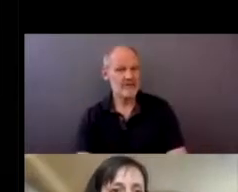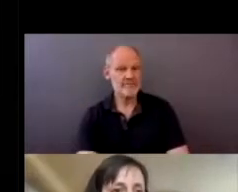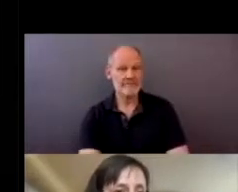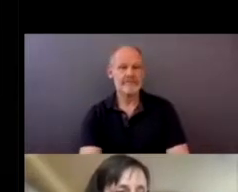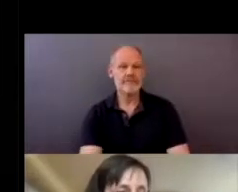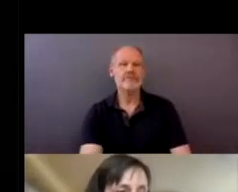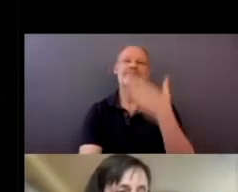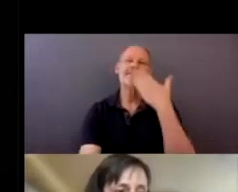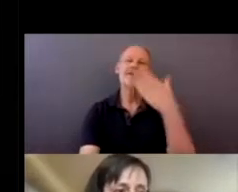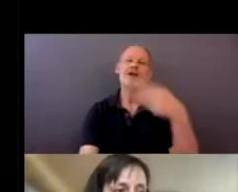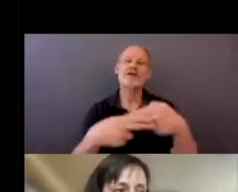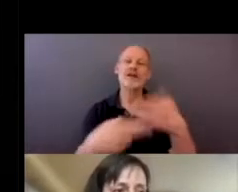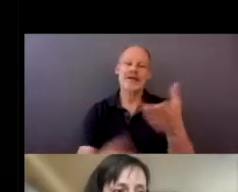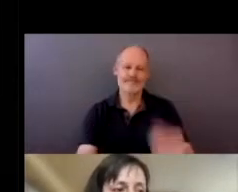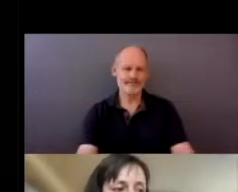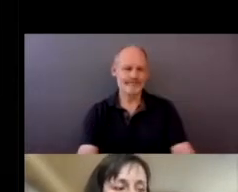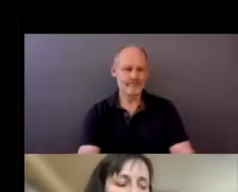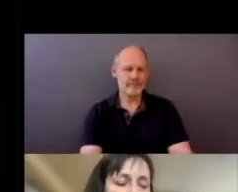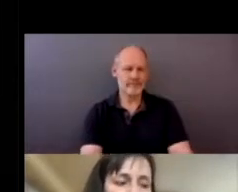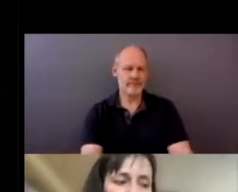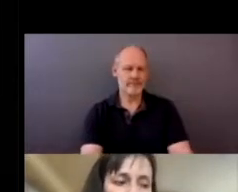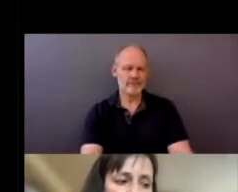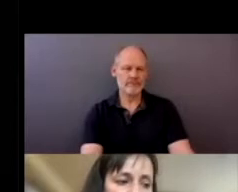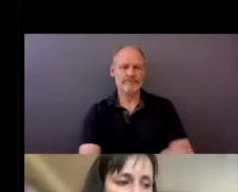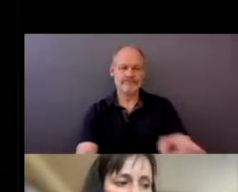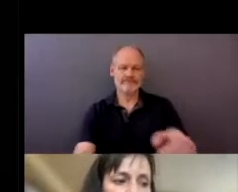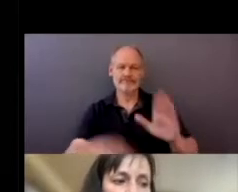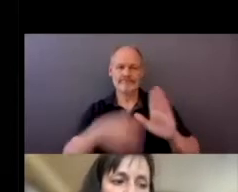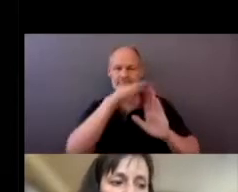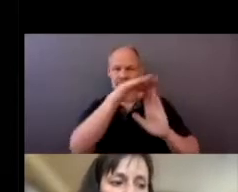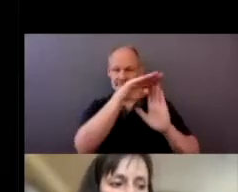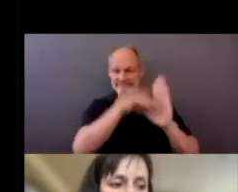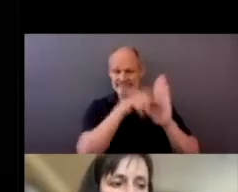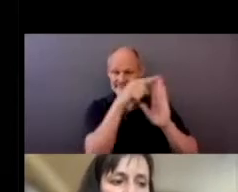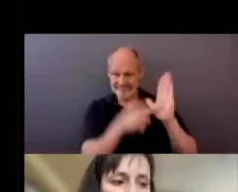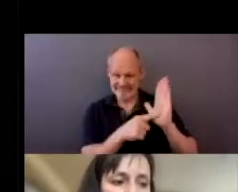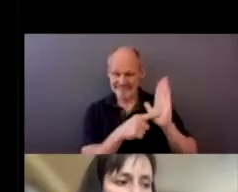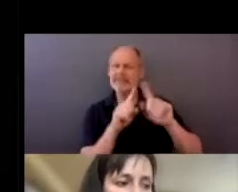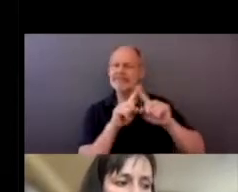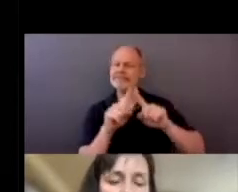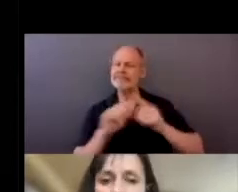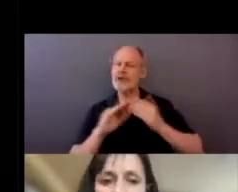So this slide is a list of community organizations with whom we partner to develop and run most